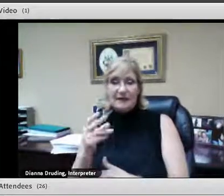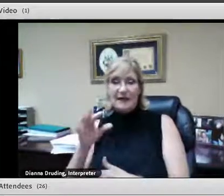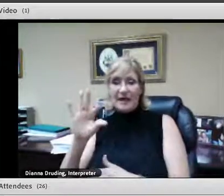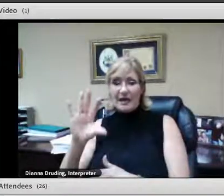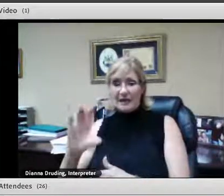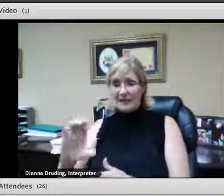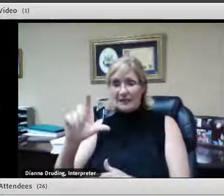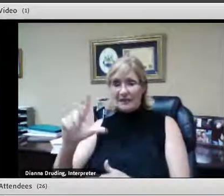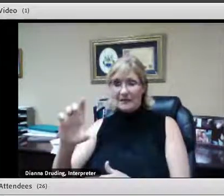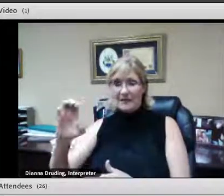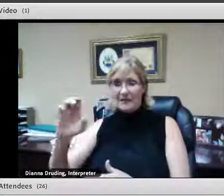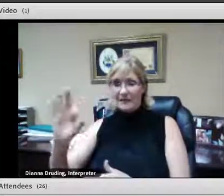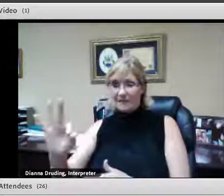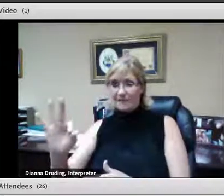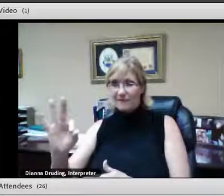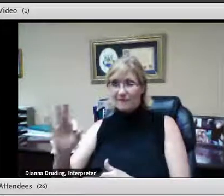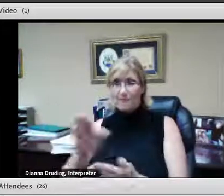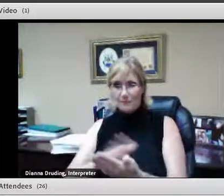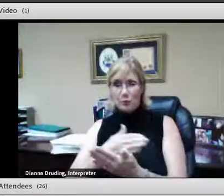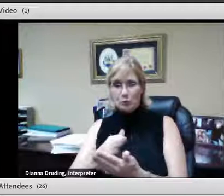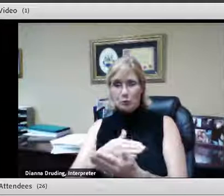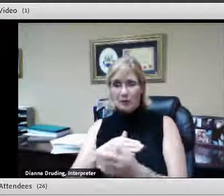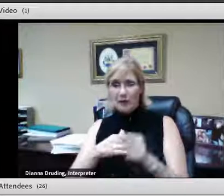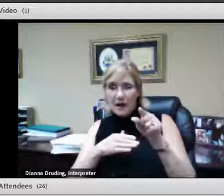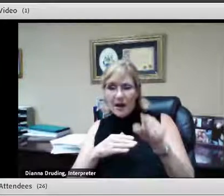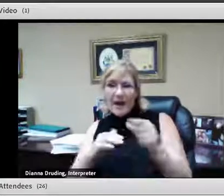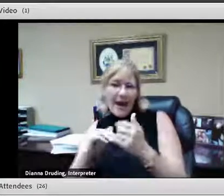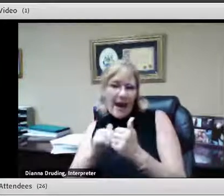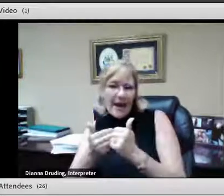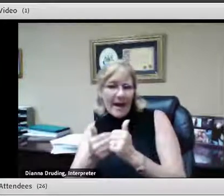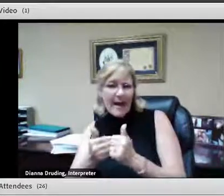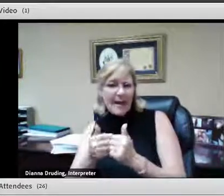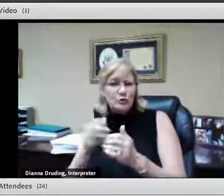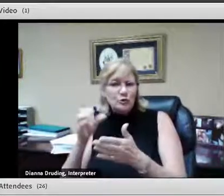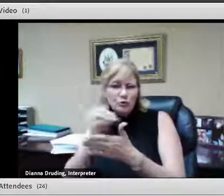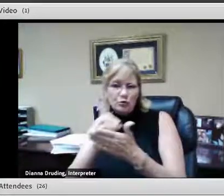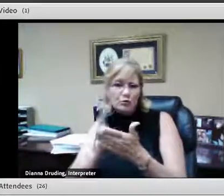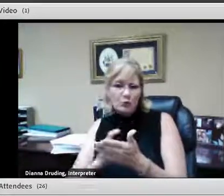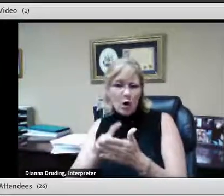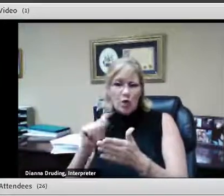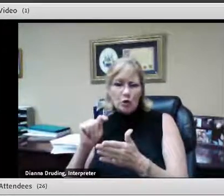I taught them how to draw a treble clef and then had them draw it a whole bunch of times,